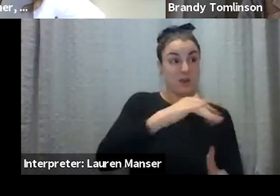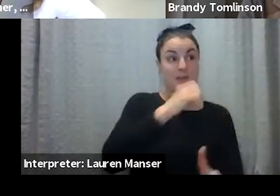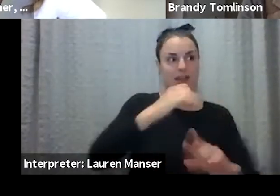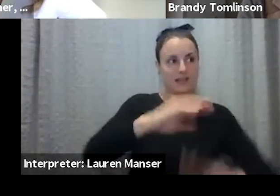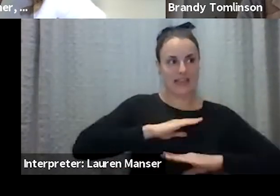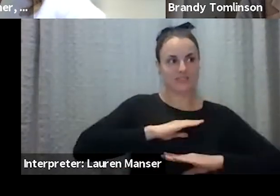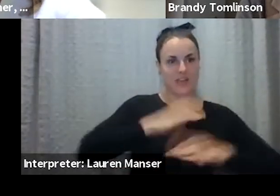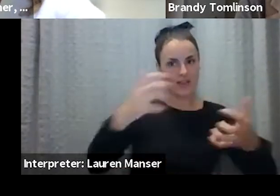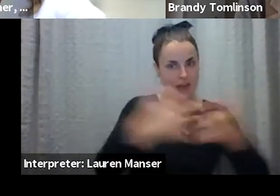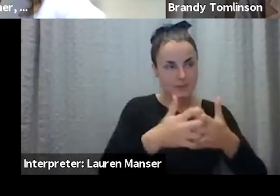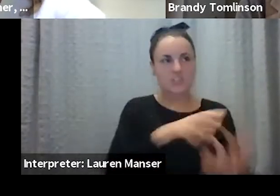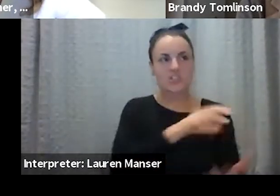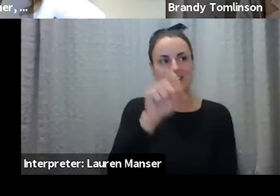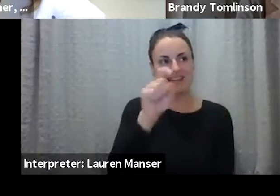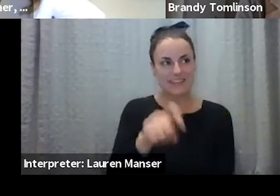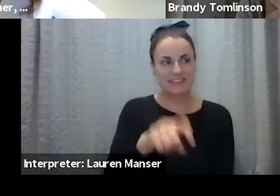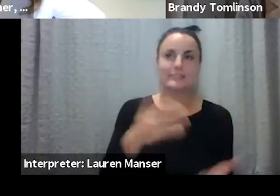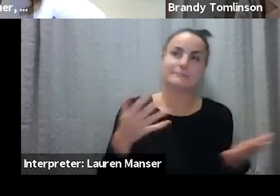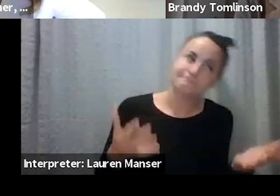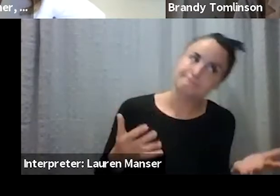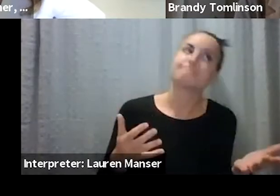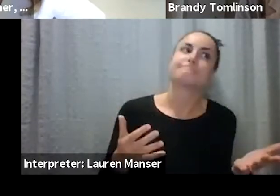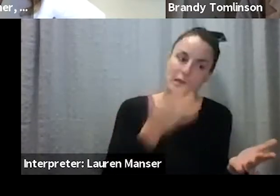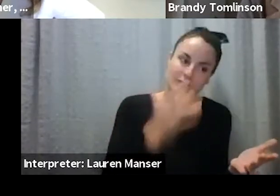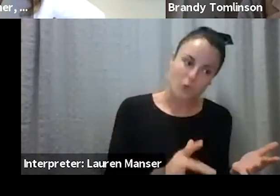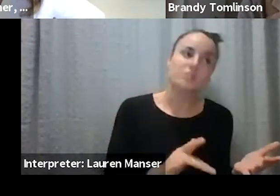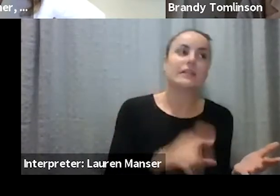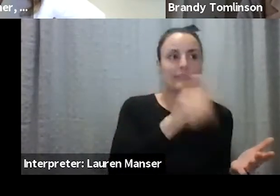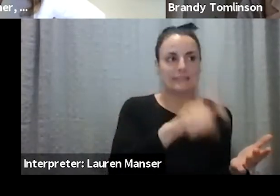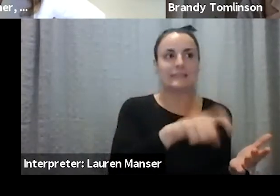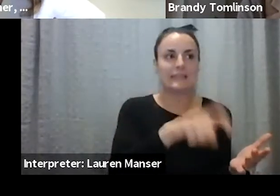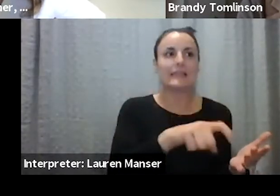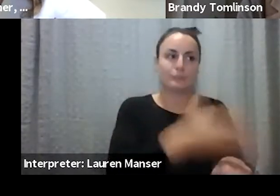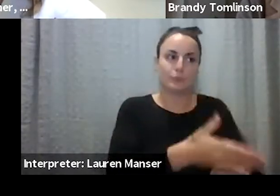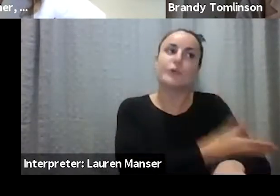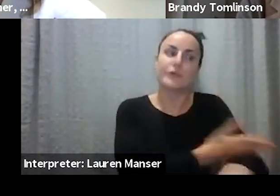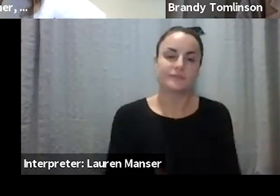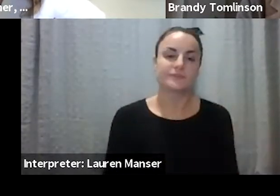And I think we talked a little bit about lived experience with each panelist.